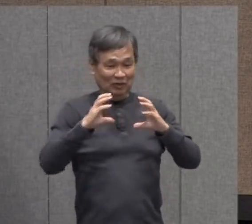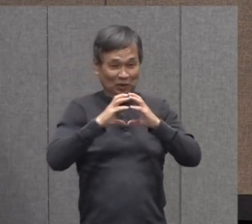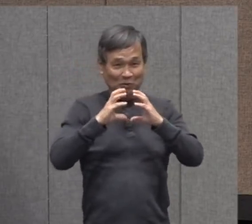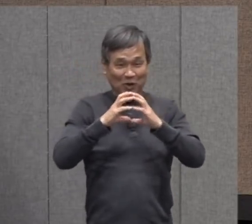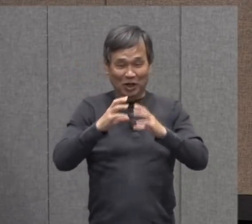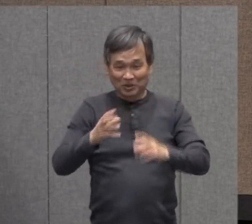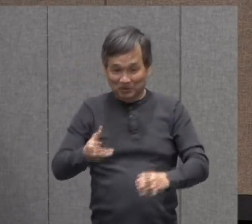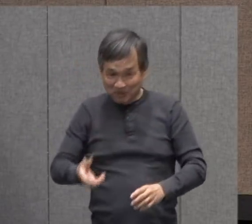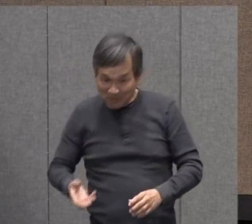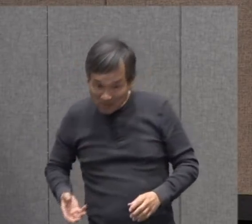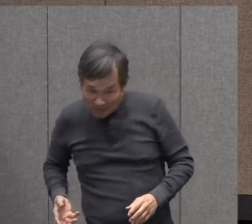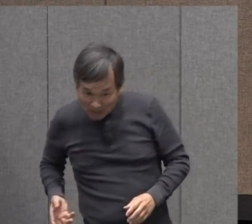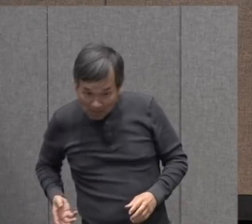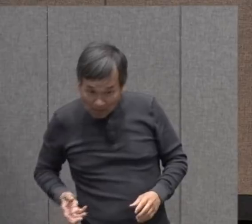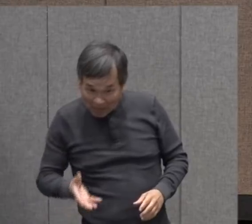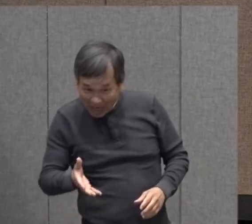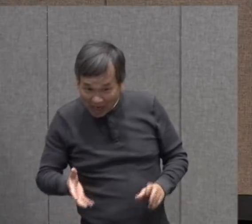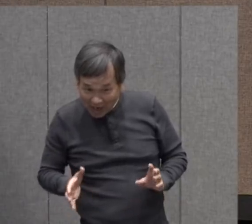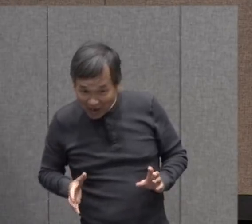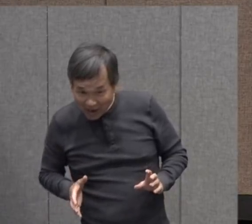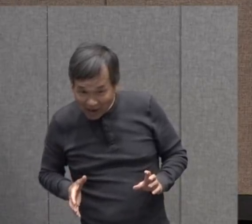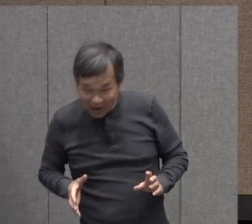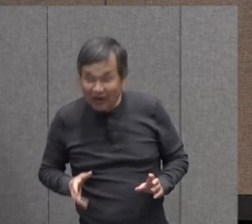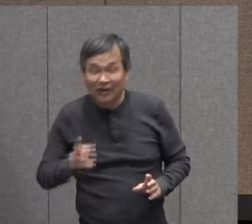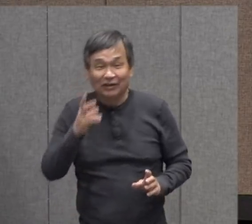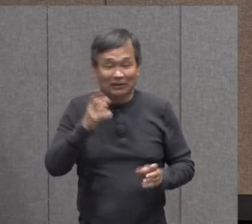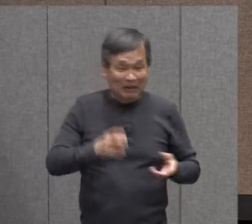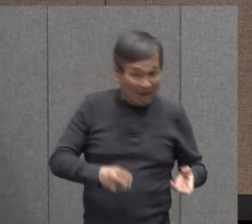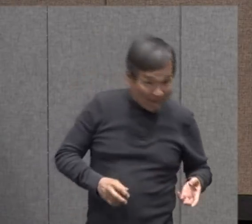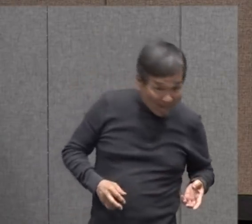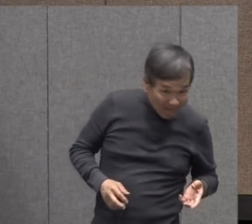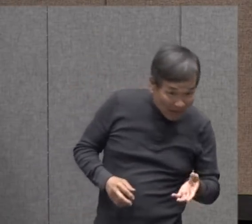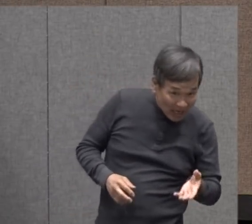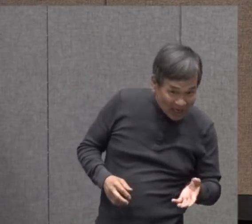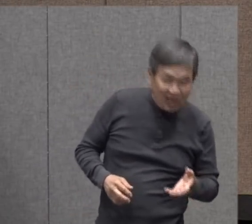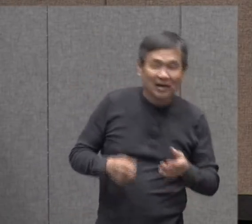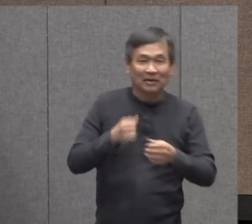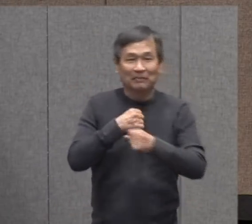roll them at different speeds, different masses and create your own bowling game.